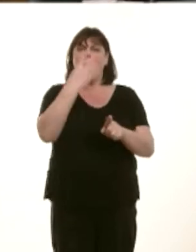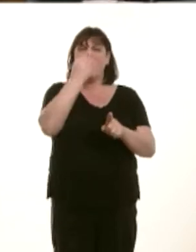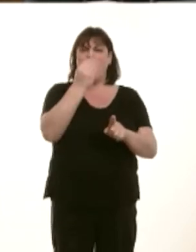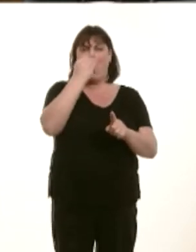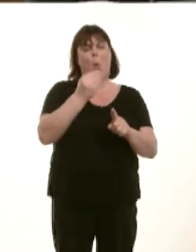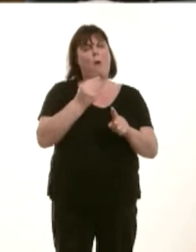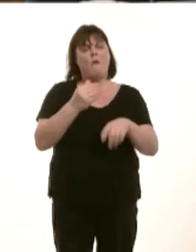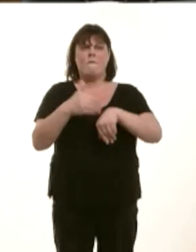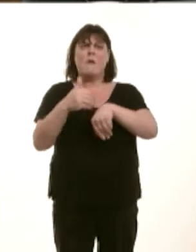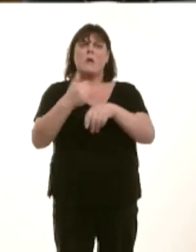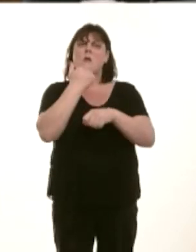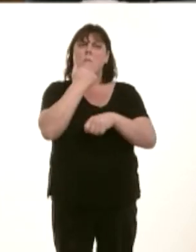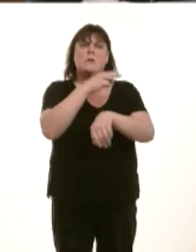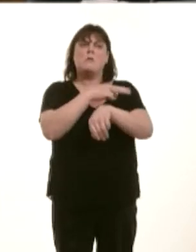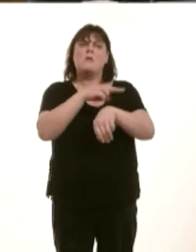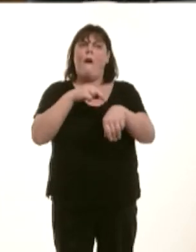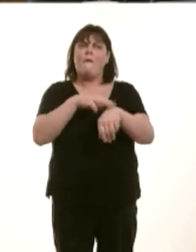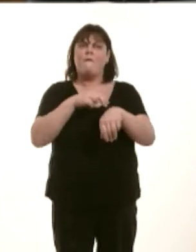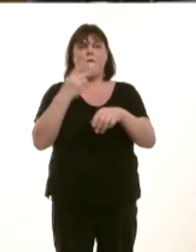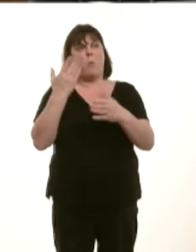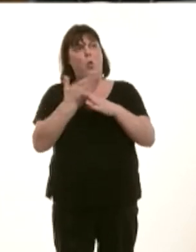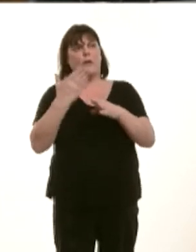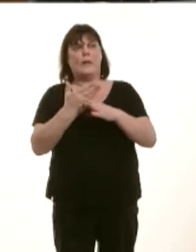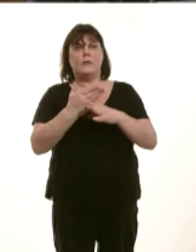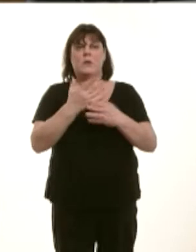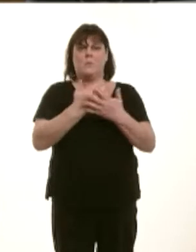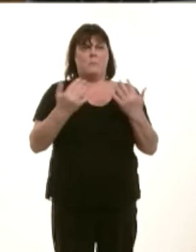of course, has meant that staff have not been available in the numbers that we would want